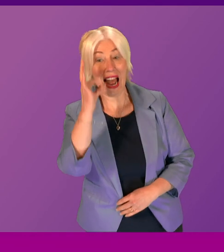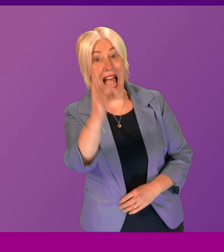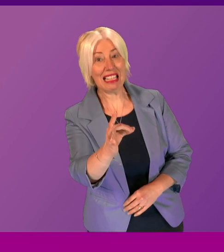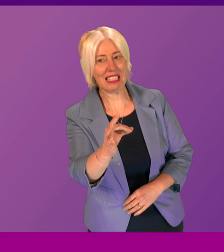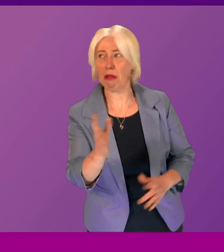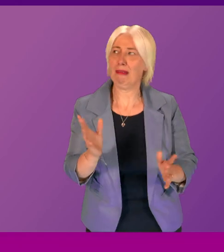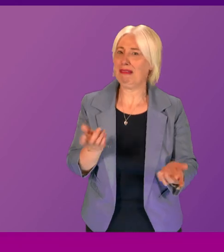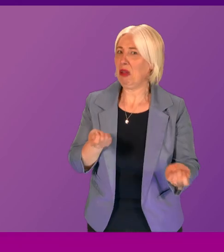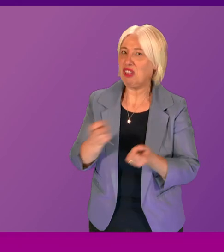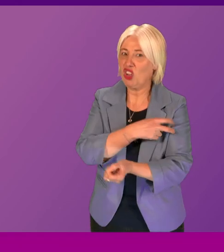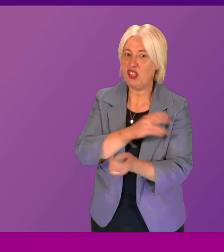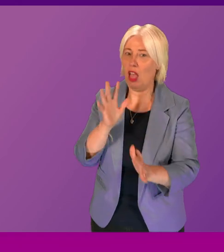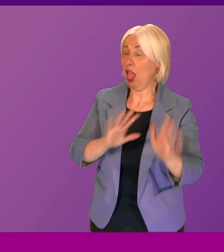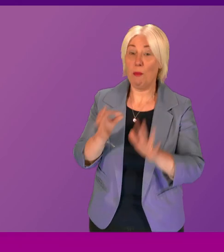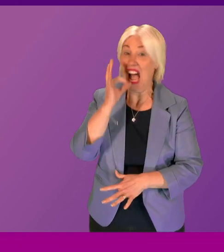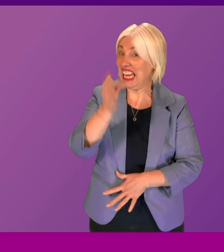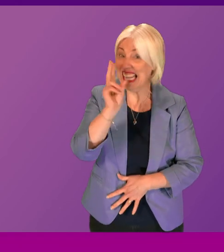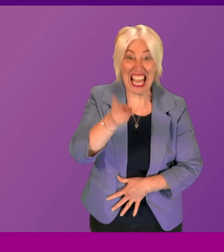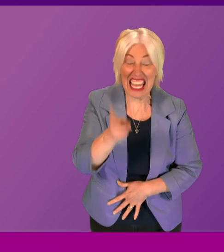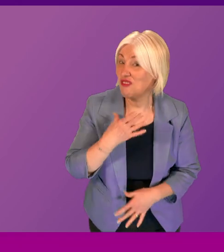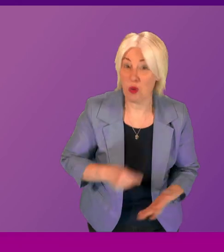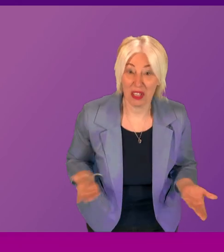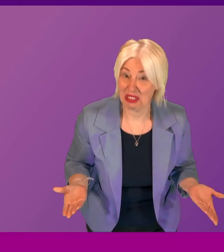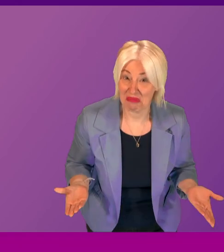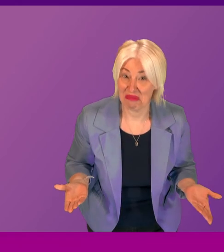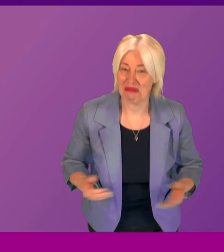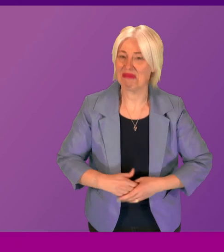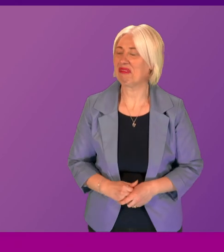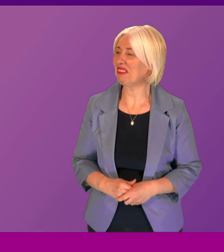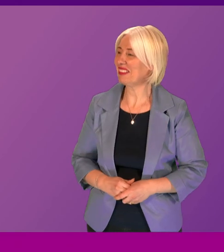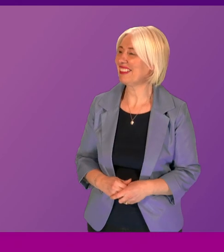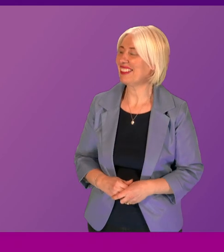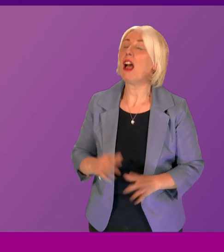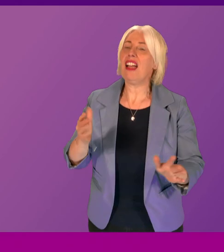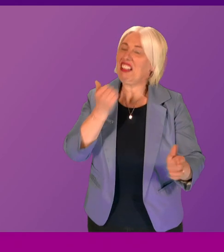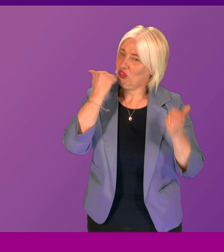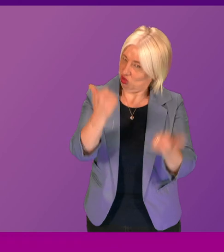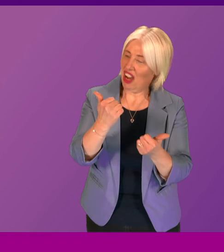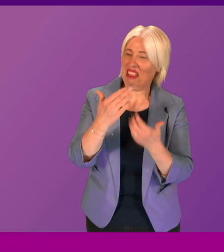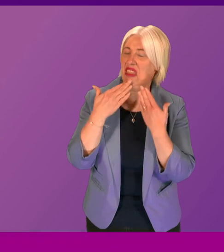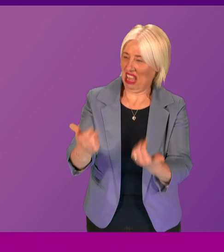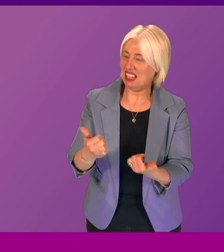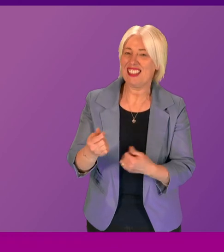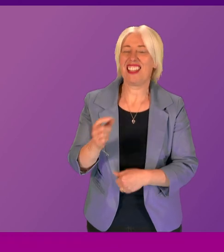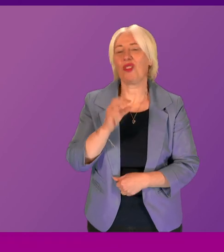I will ask it again, if you like. Smashing. That being the case, I call the First Minister.